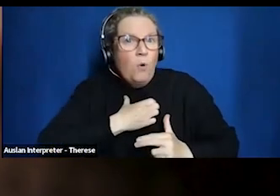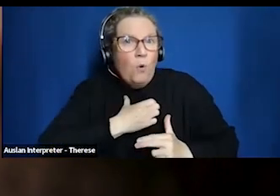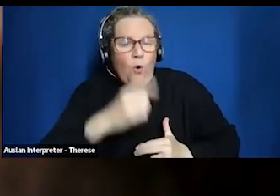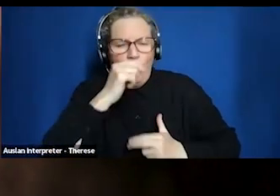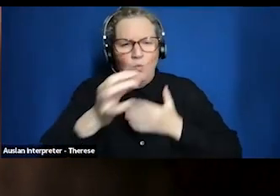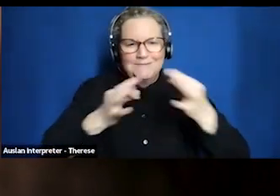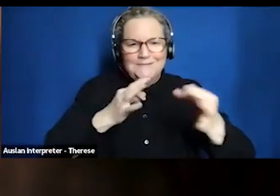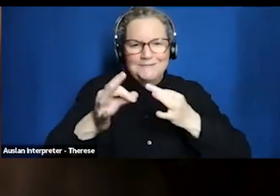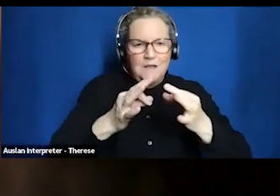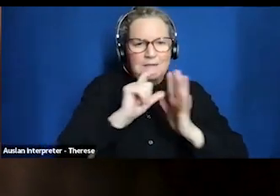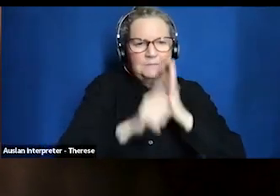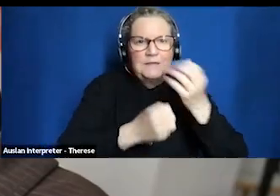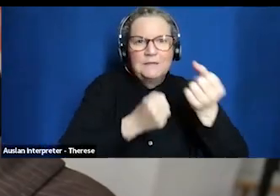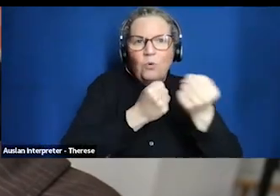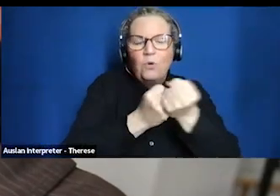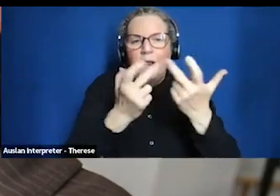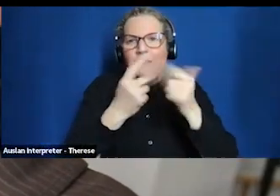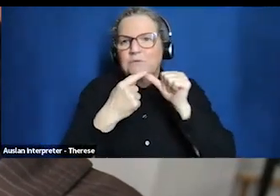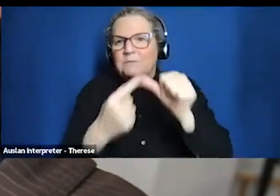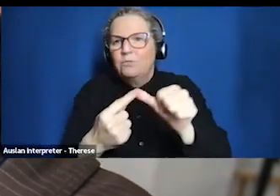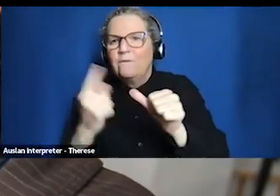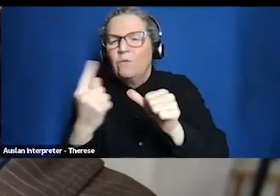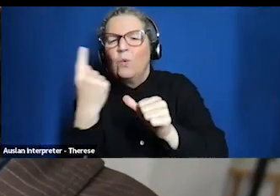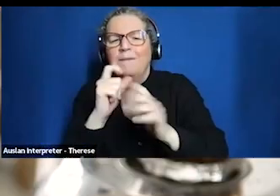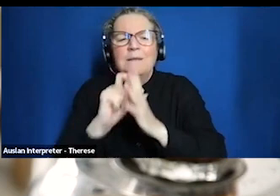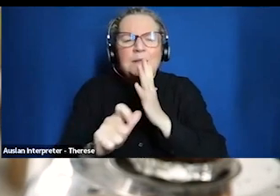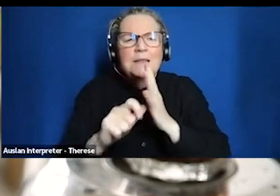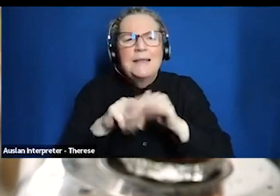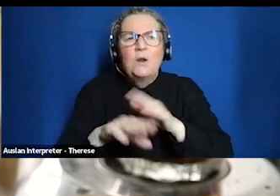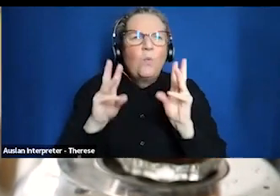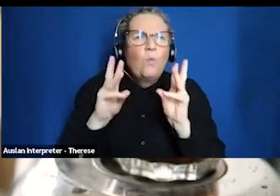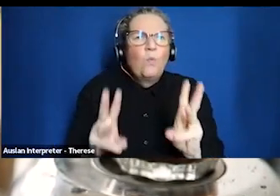and other responses to people with disabilities in a way that not only met their needs